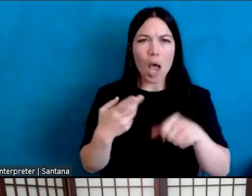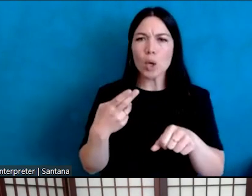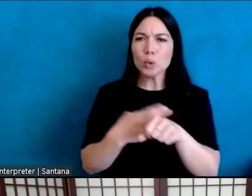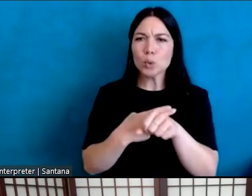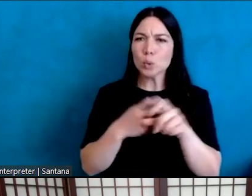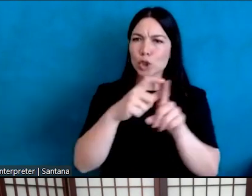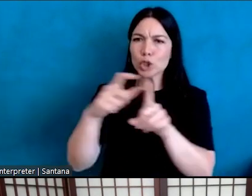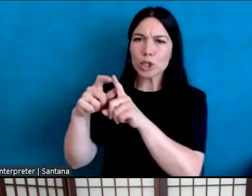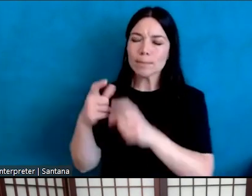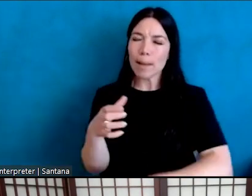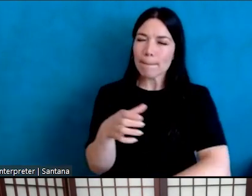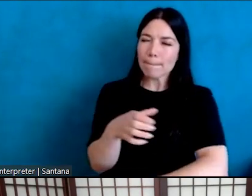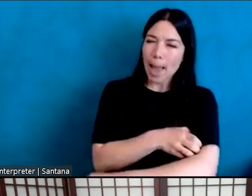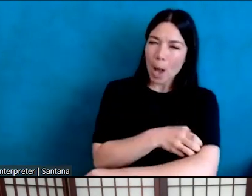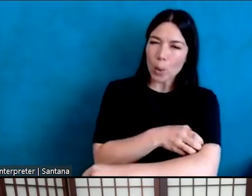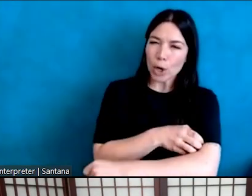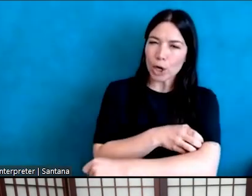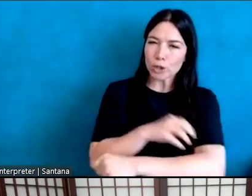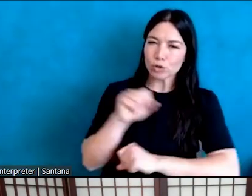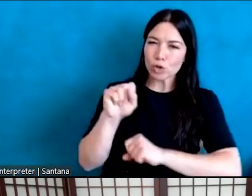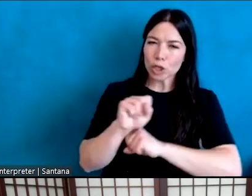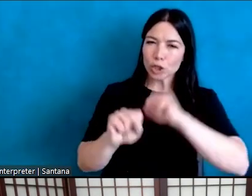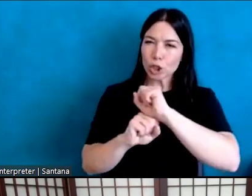And part of this was my based on my intention, or my desire,